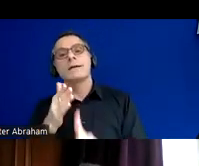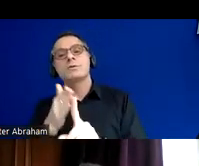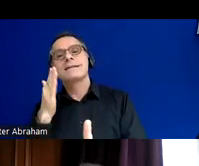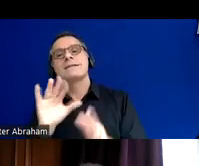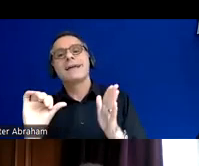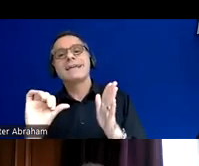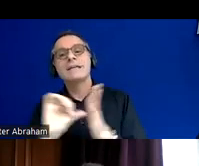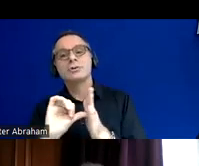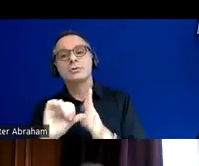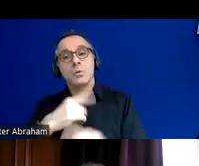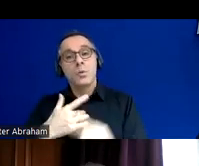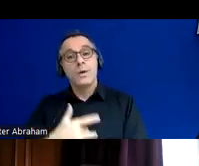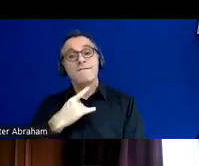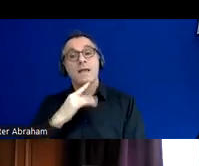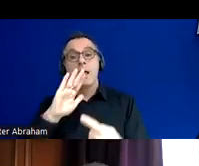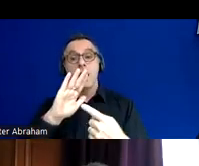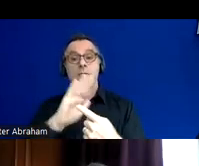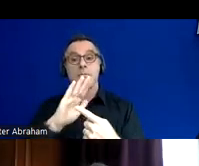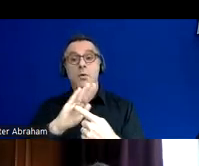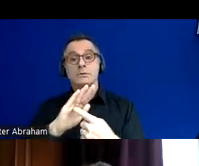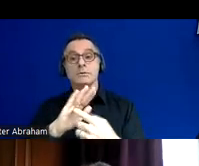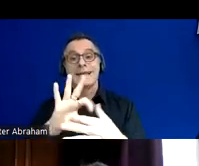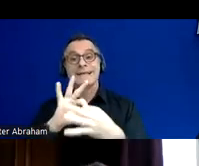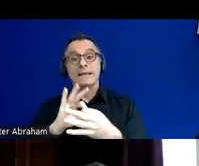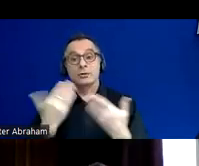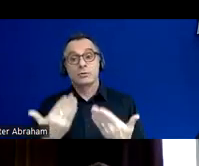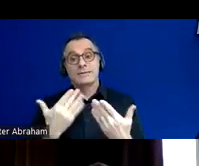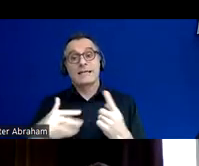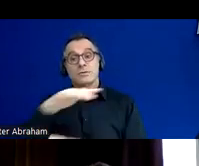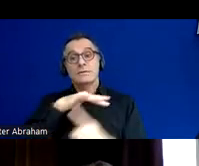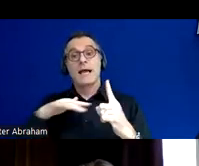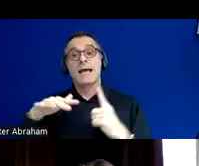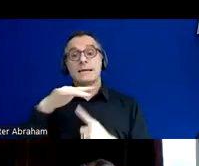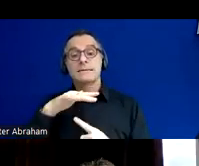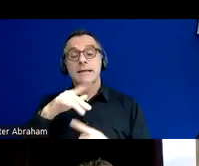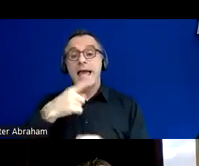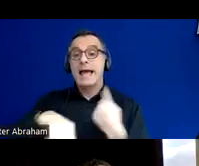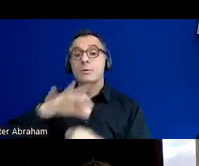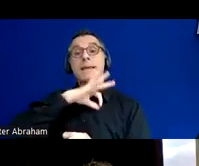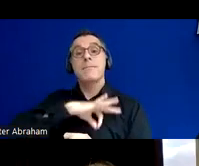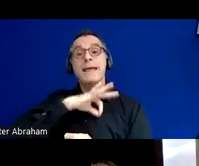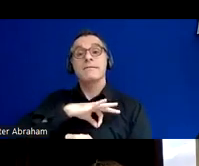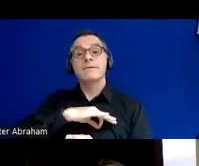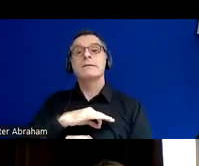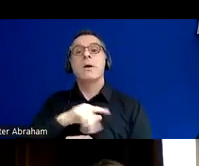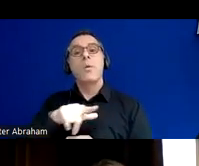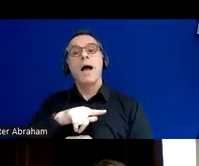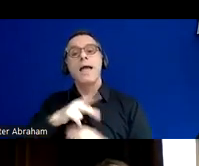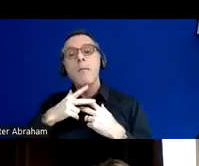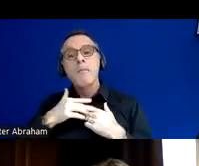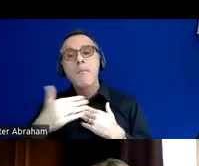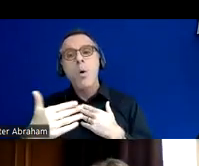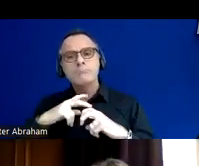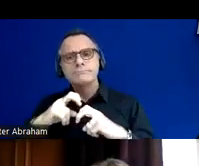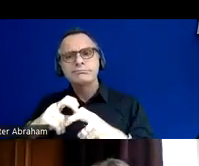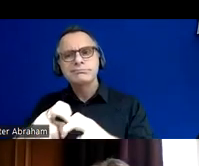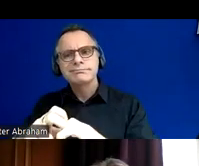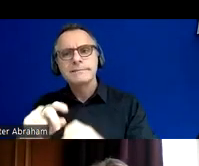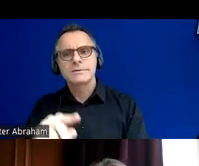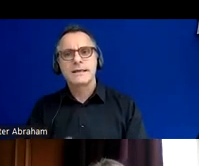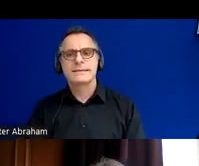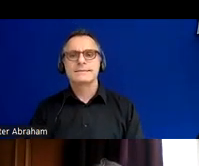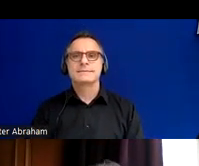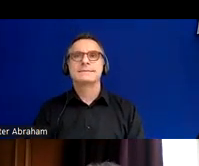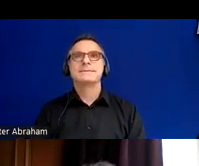we feel are really important to today's society and that would benefit from further exploration.